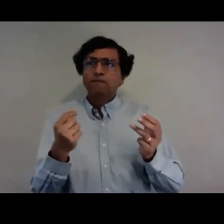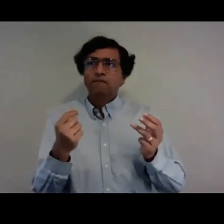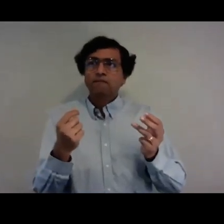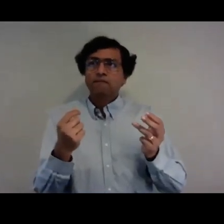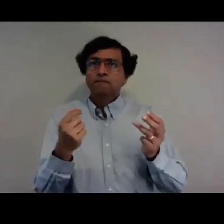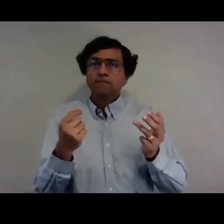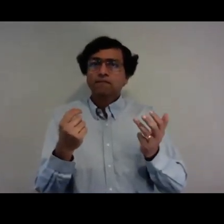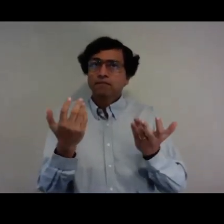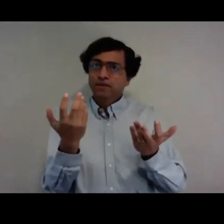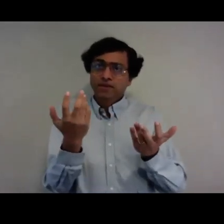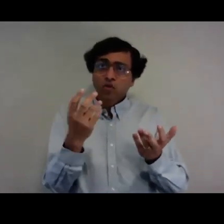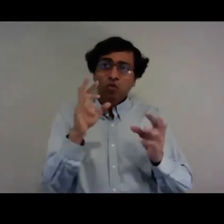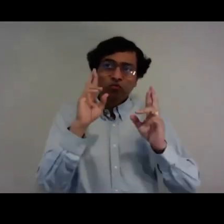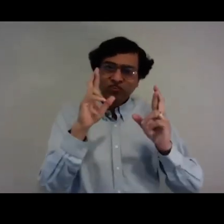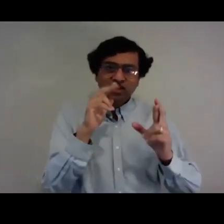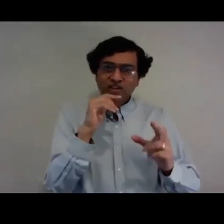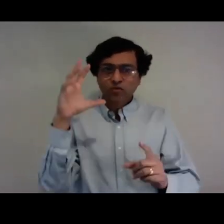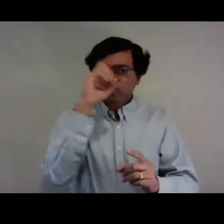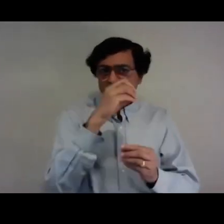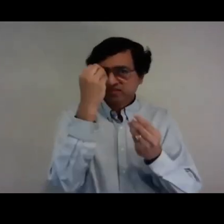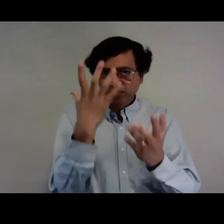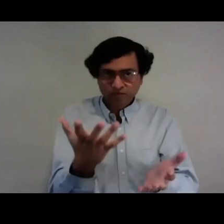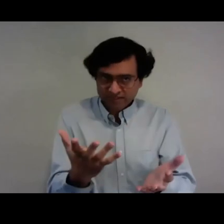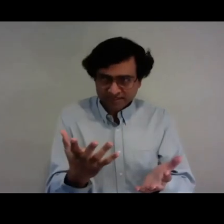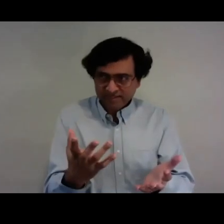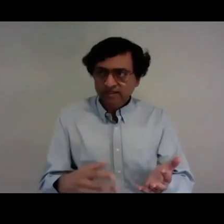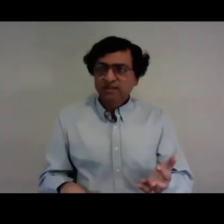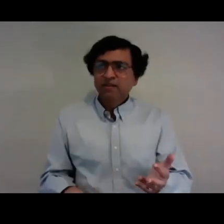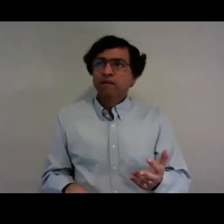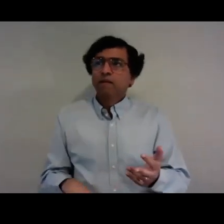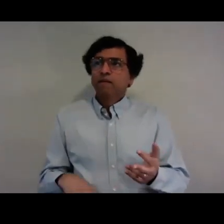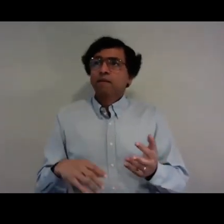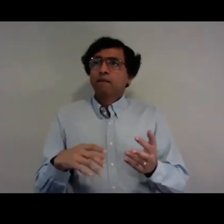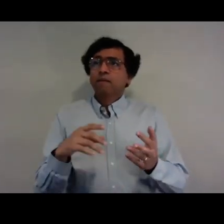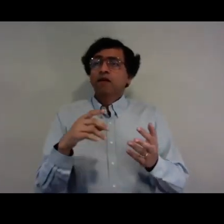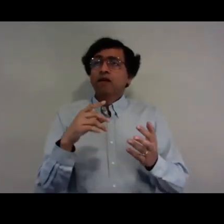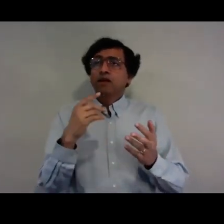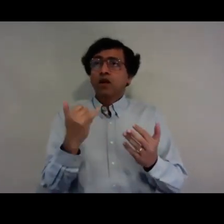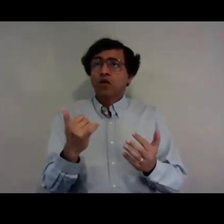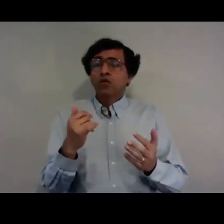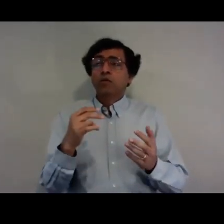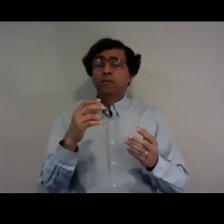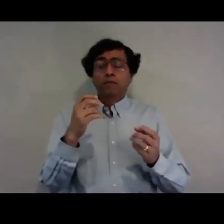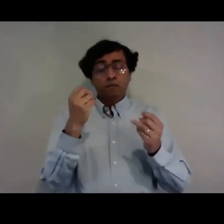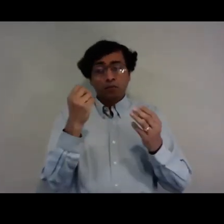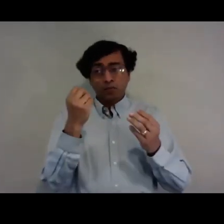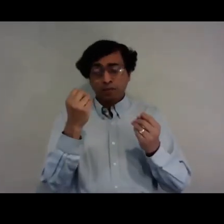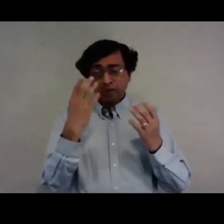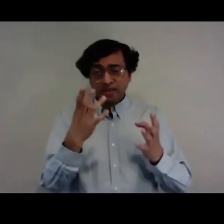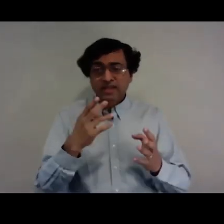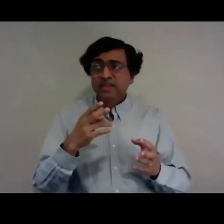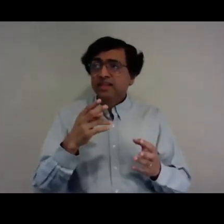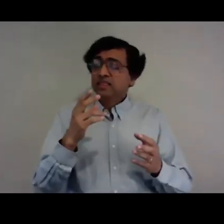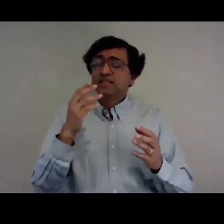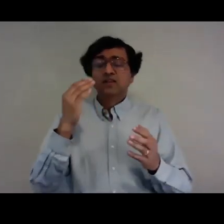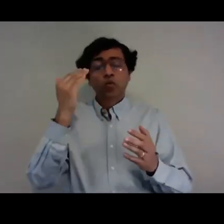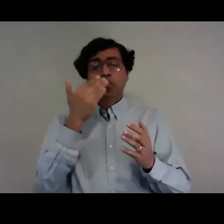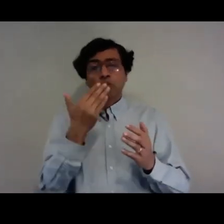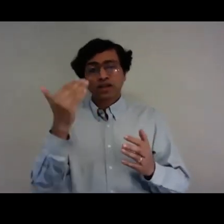person, then seeing that represented in visual English might be best for that particular person so they are not missing information.